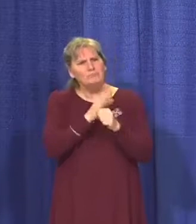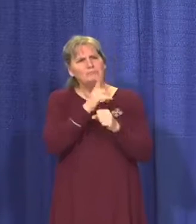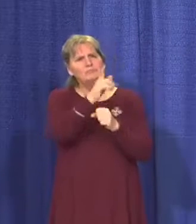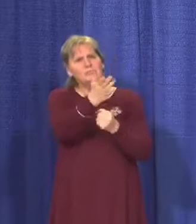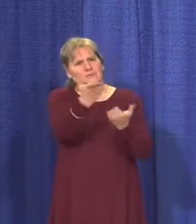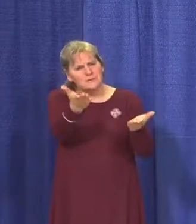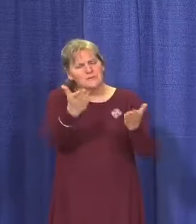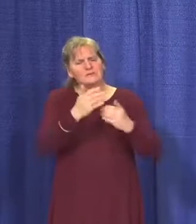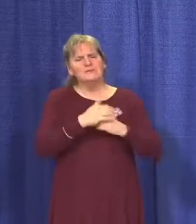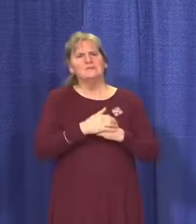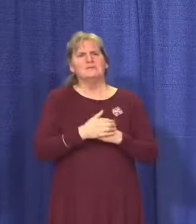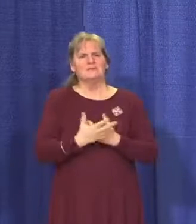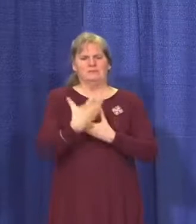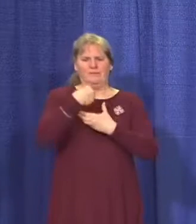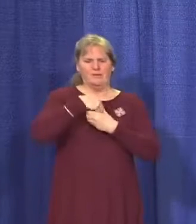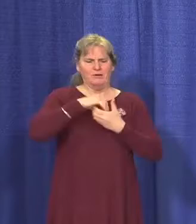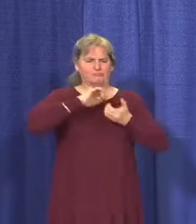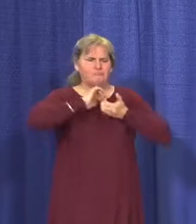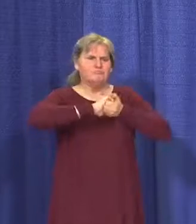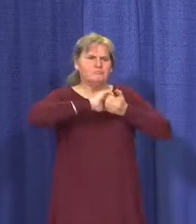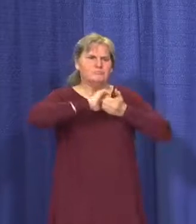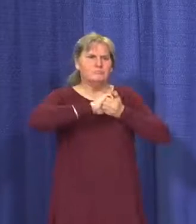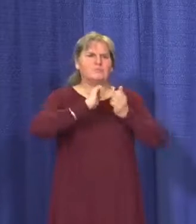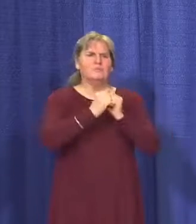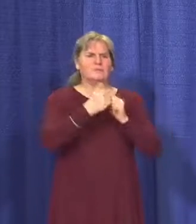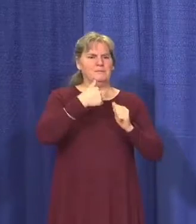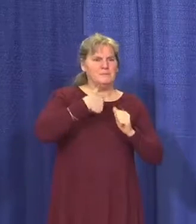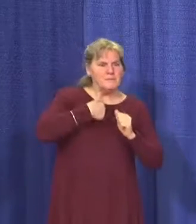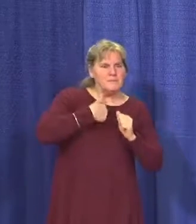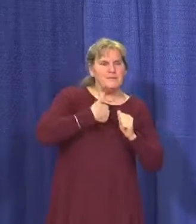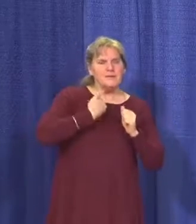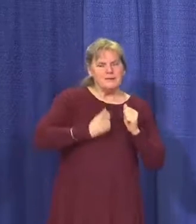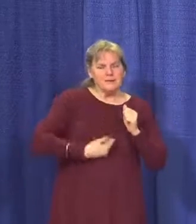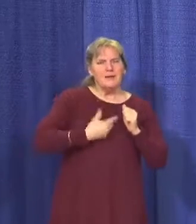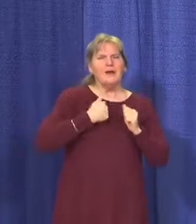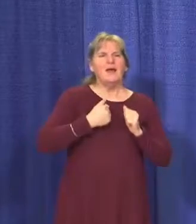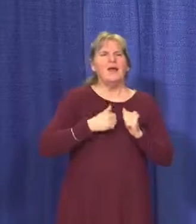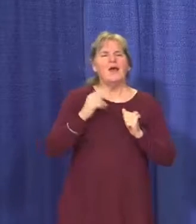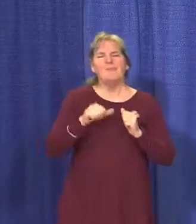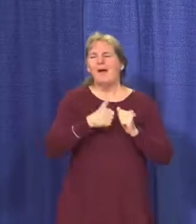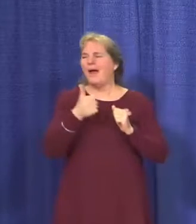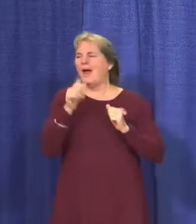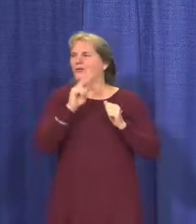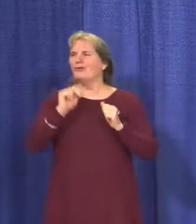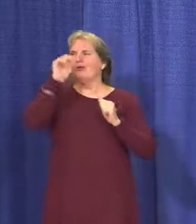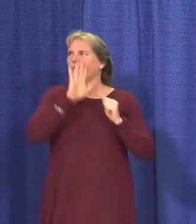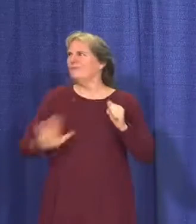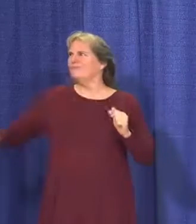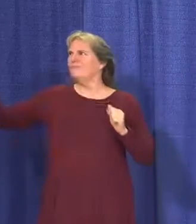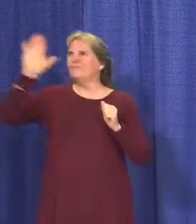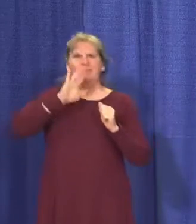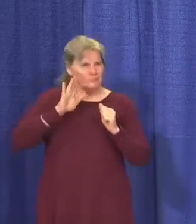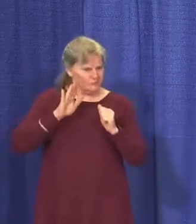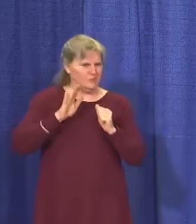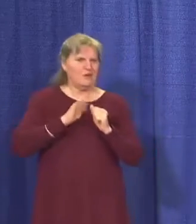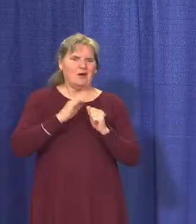commitment, to working collaboratively with me, myself and northern colleagues for addressing the unique